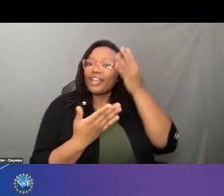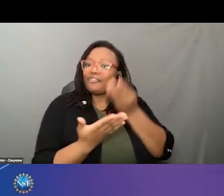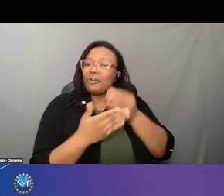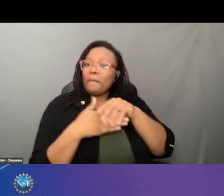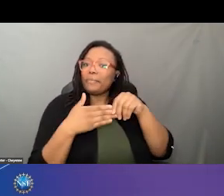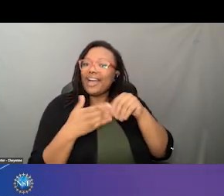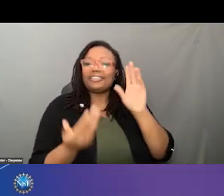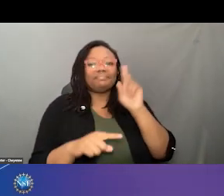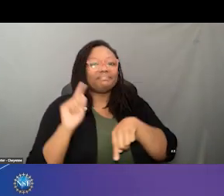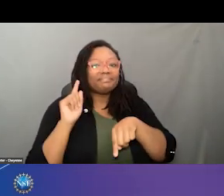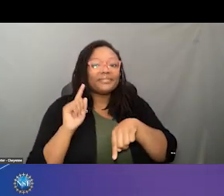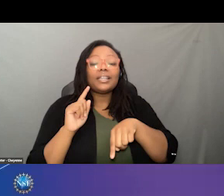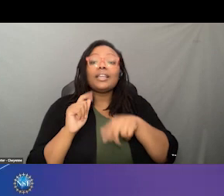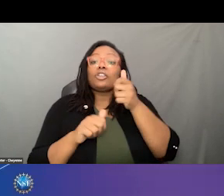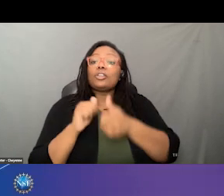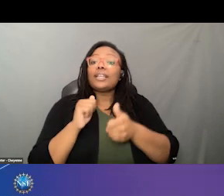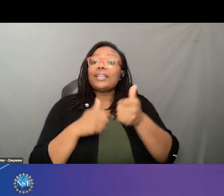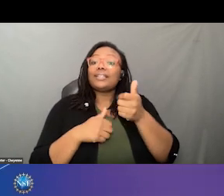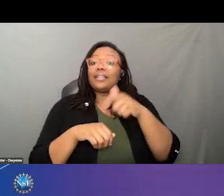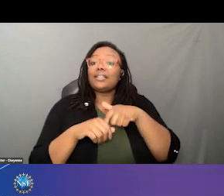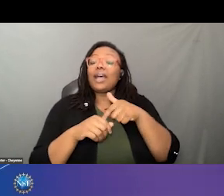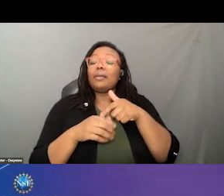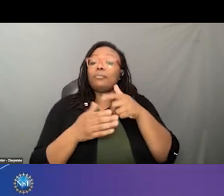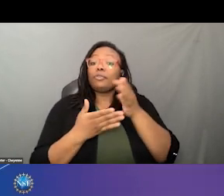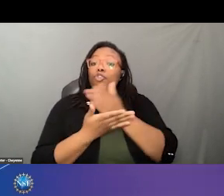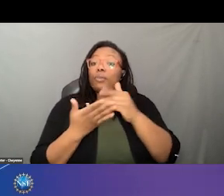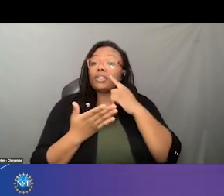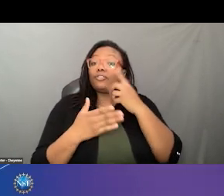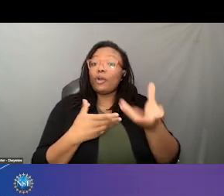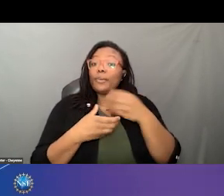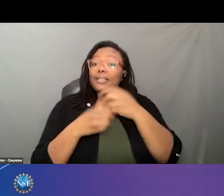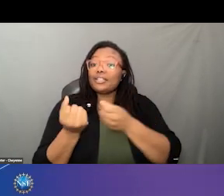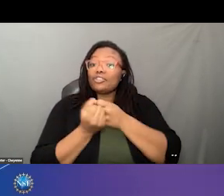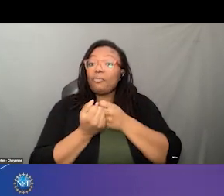So every time you're budgeting for participant support or you, or the after the fact